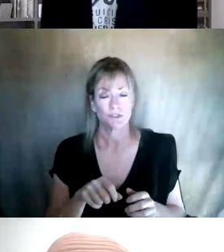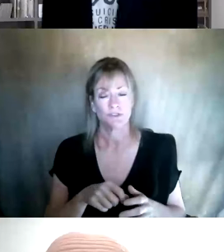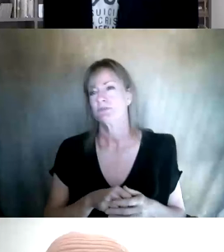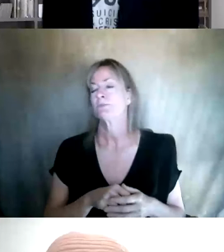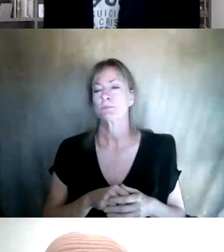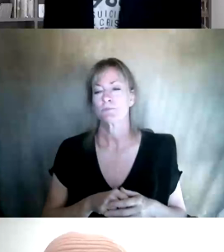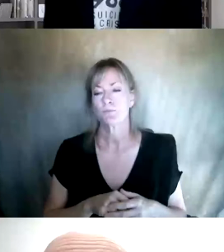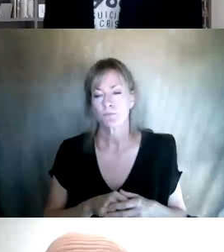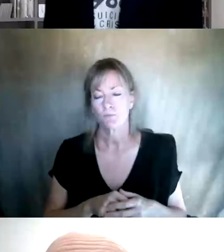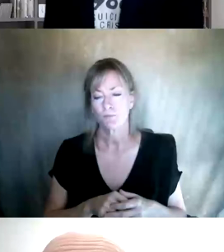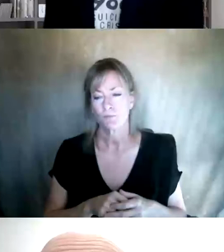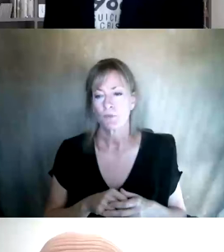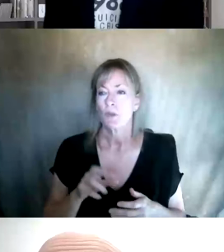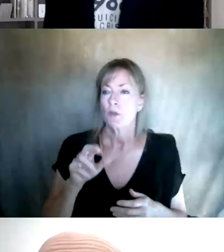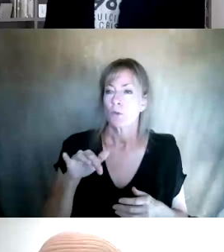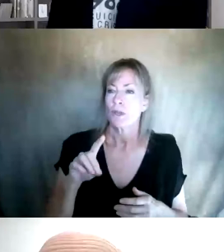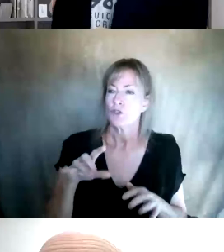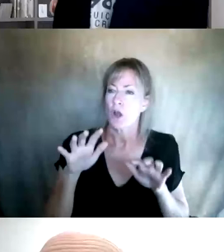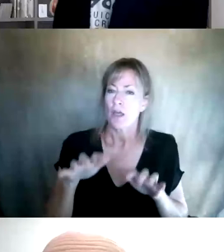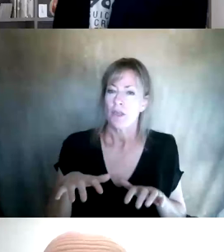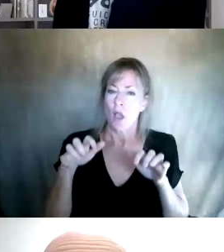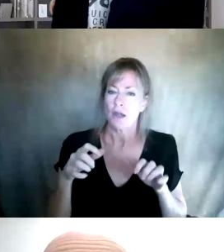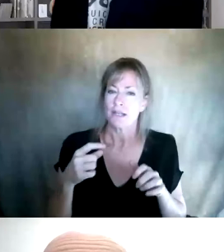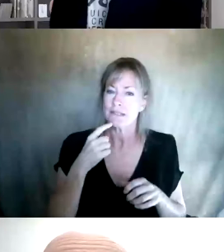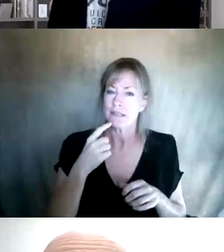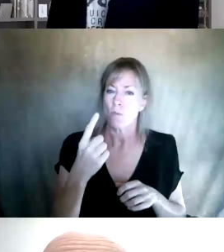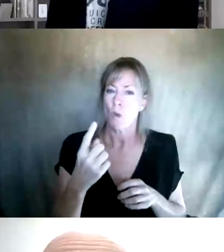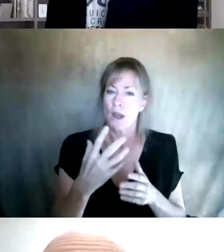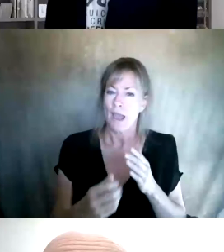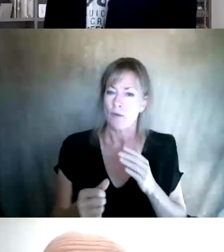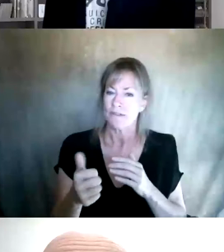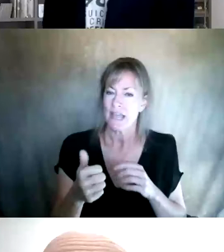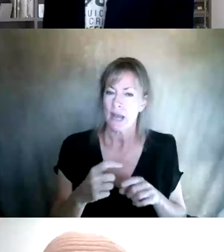: RICHARD, THE AUDIENCE SAYS ONE IN TEN BUT THEY ARE SPLIT ALL